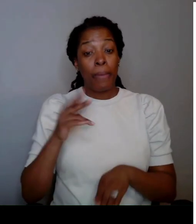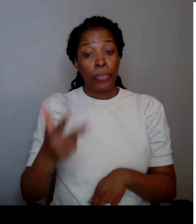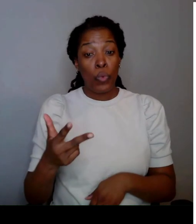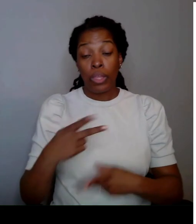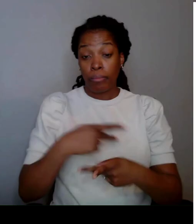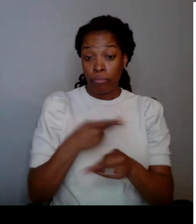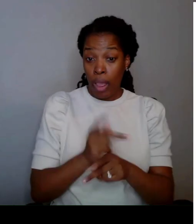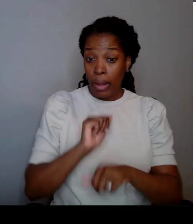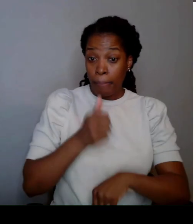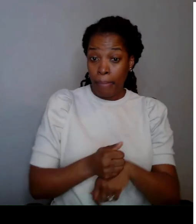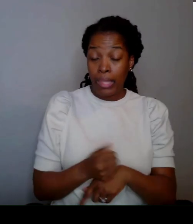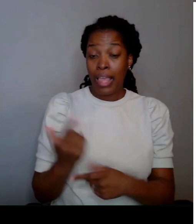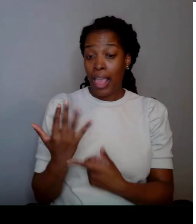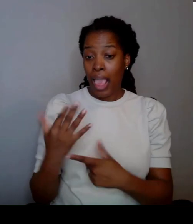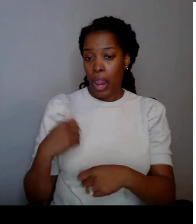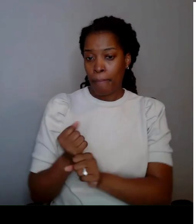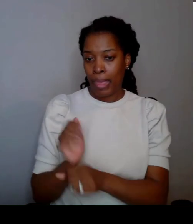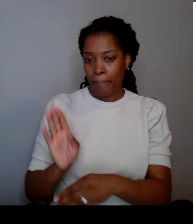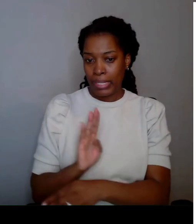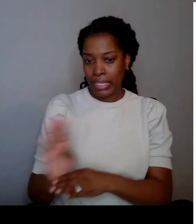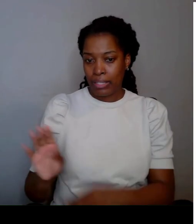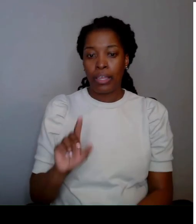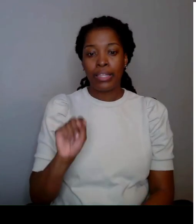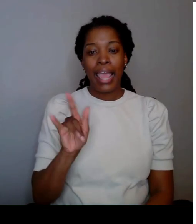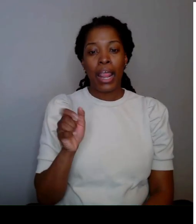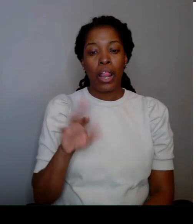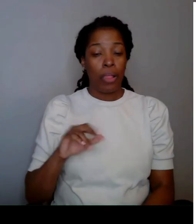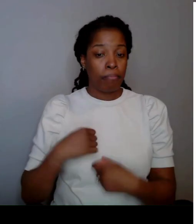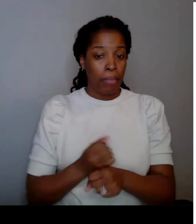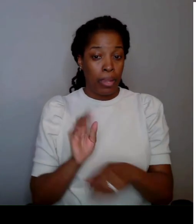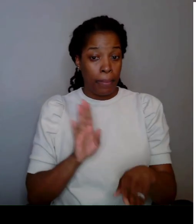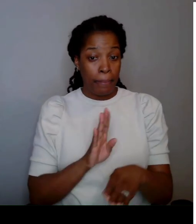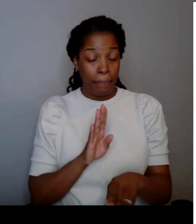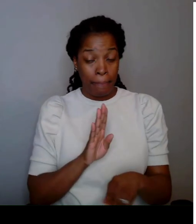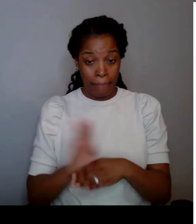that included product types, pricing strategies and sales goals.